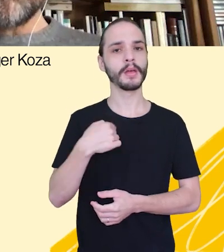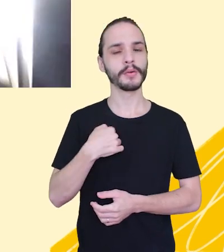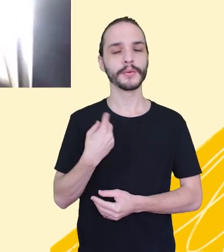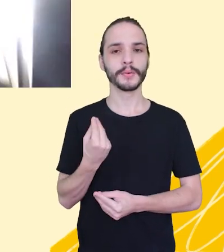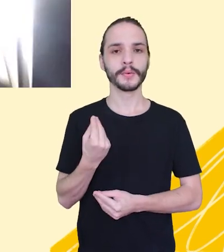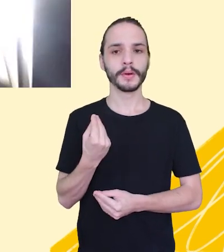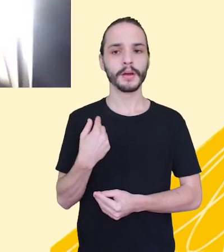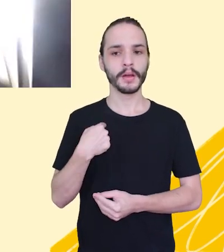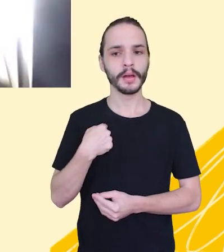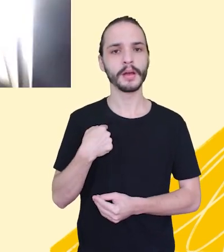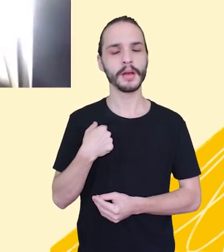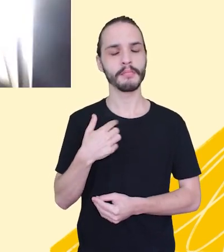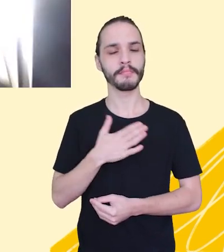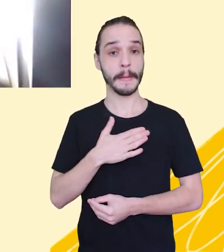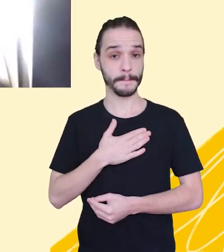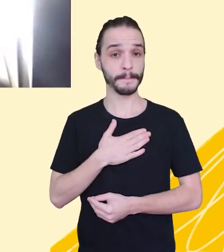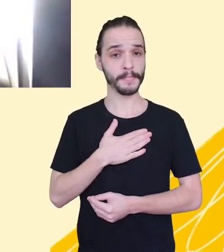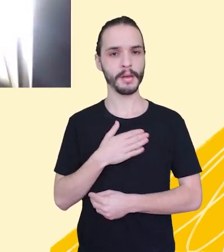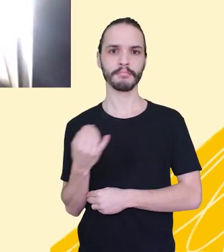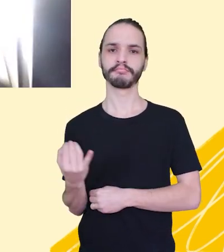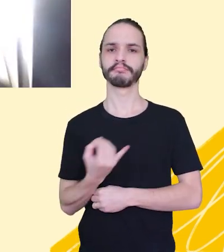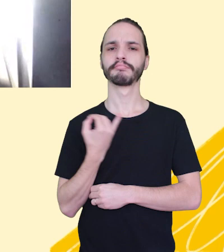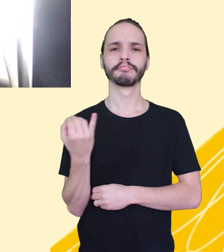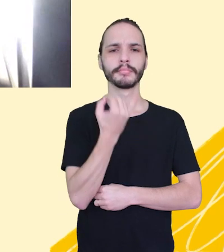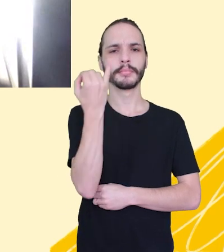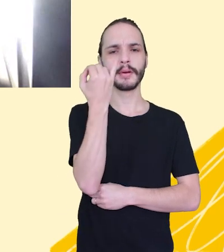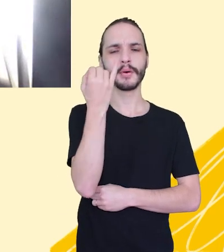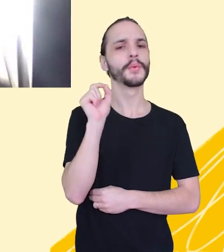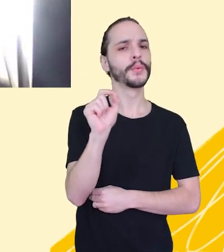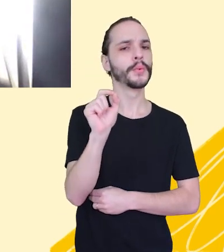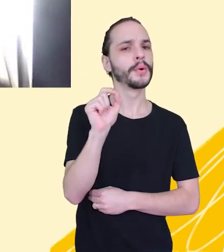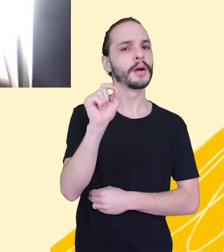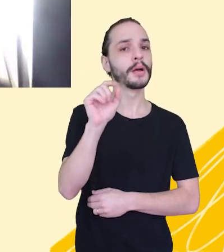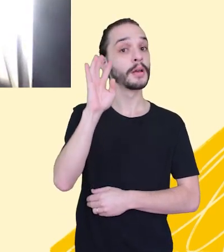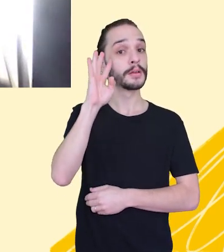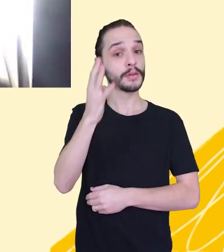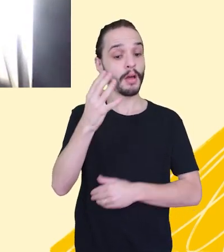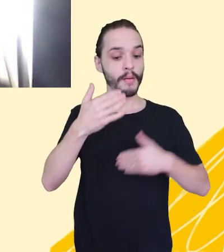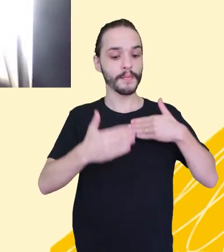It's very important for me to decide it during the writing process.